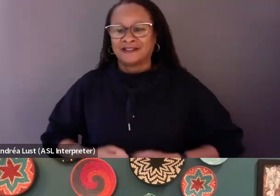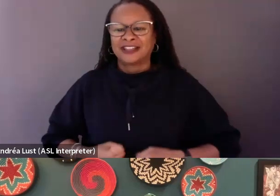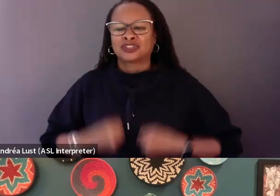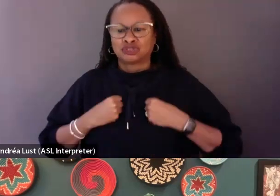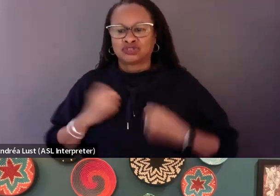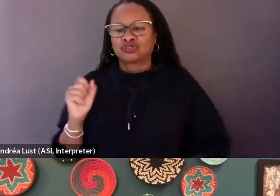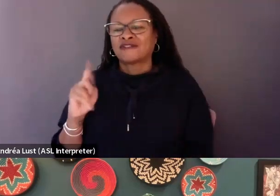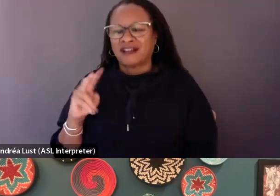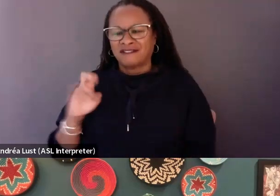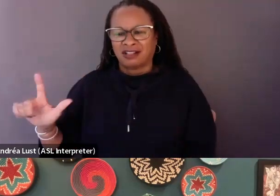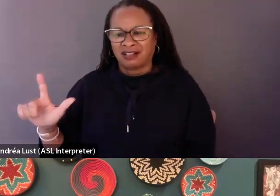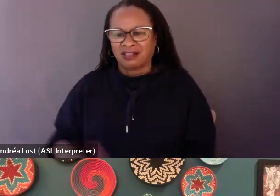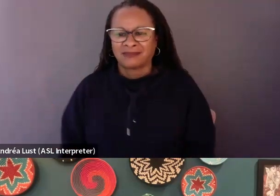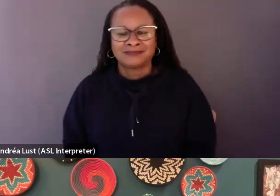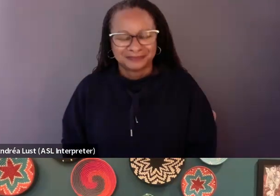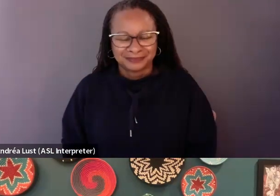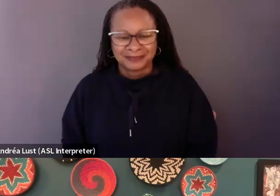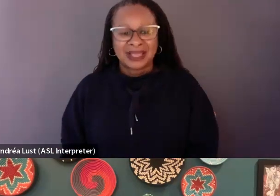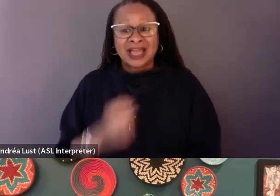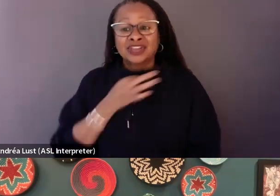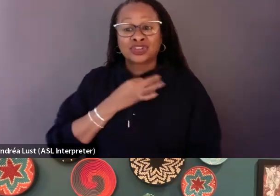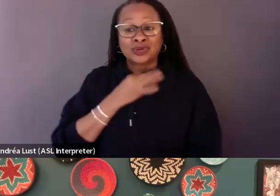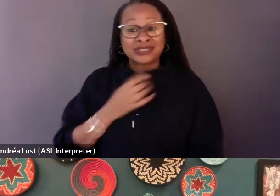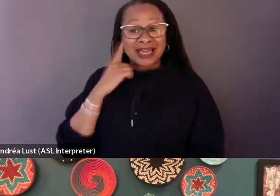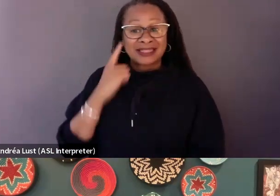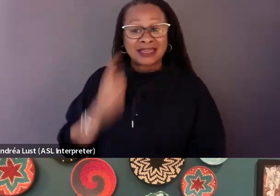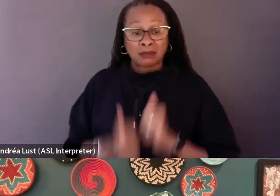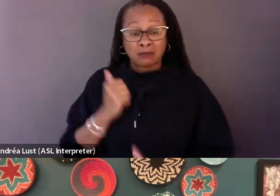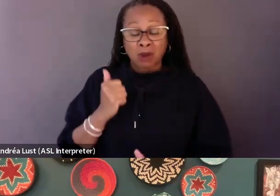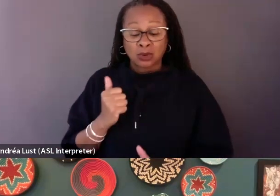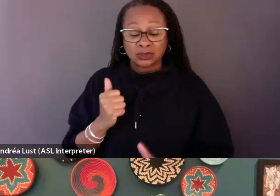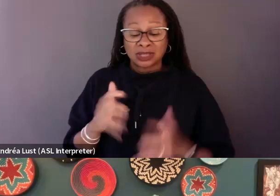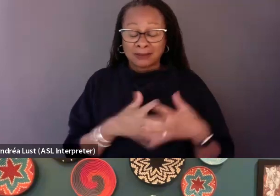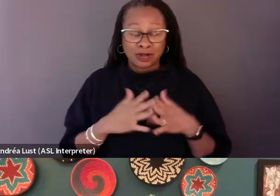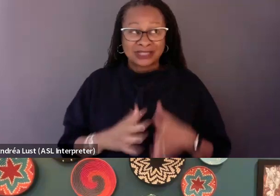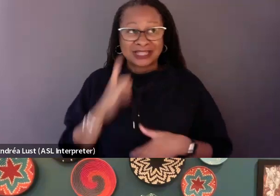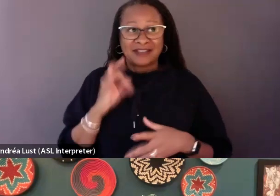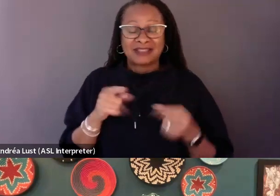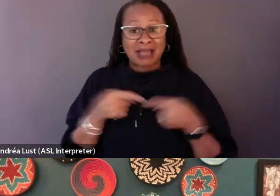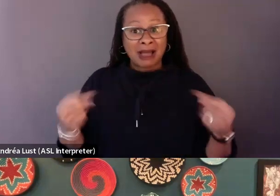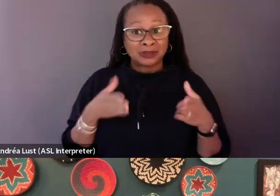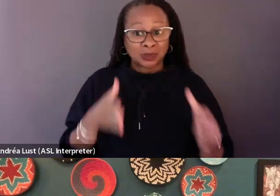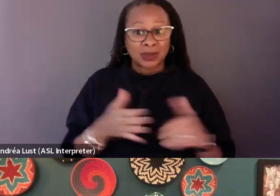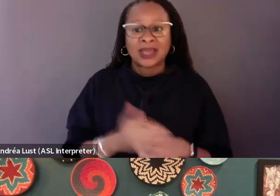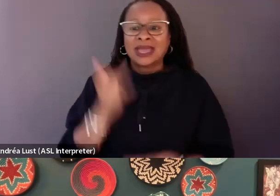And curiously, I think most Americans think it is in the exact opposite way, that if you're just, you know,